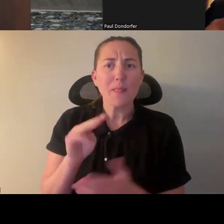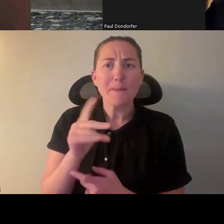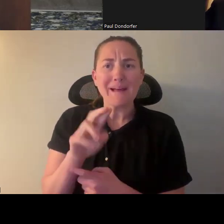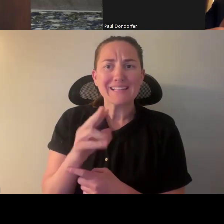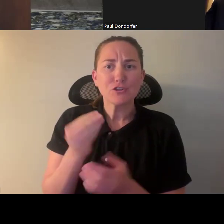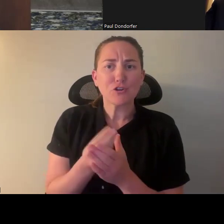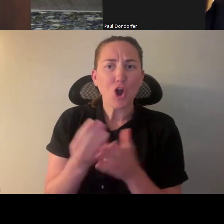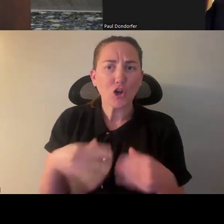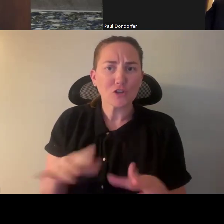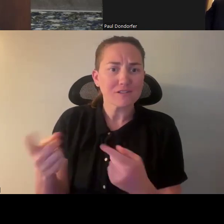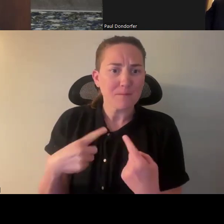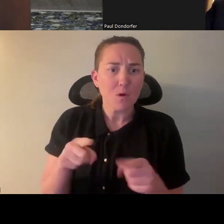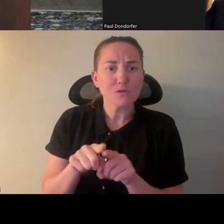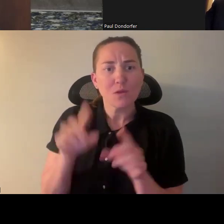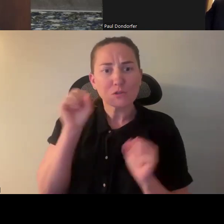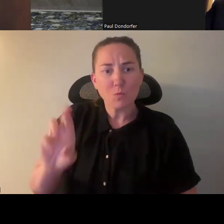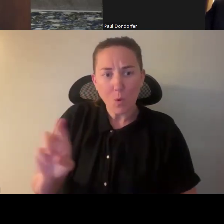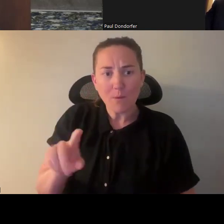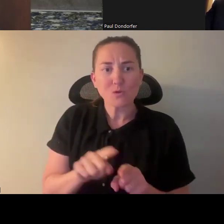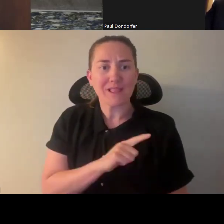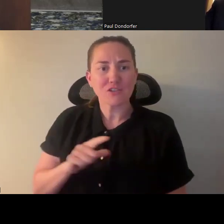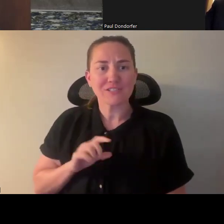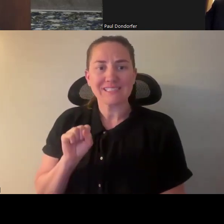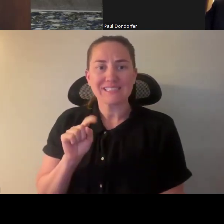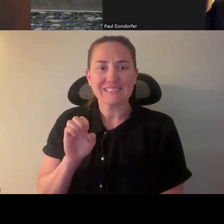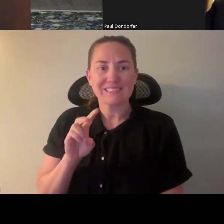President Yveria Roman and legislator Steve Brew